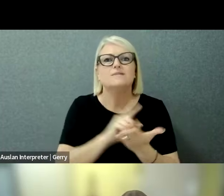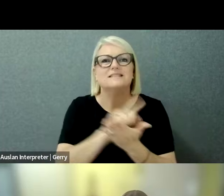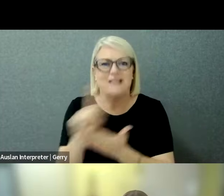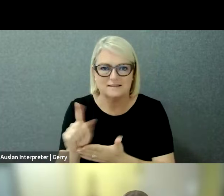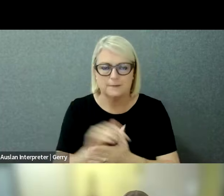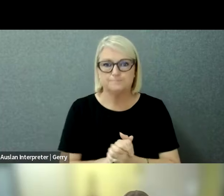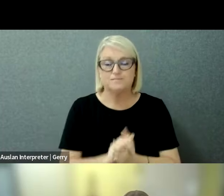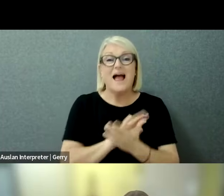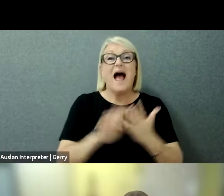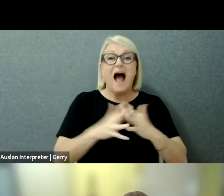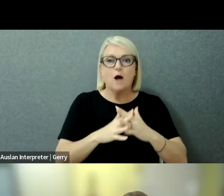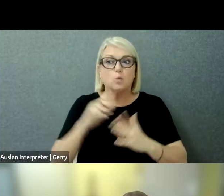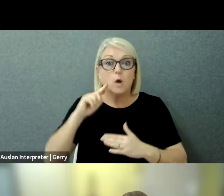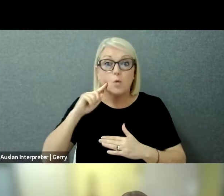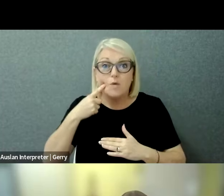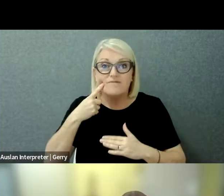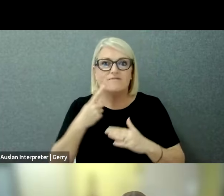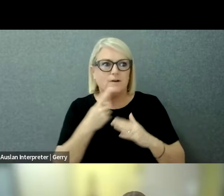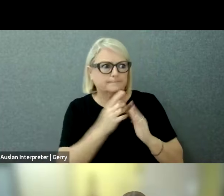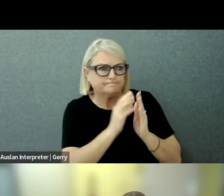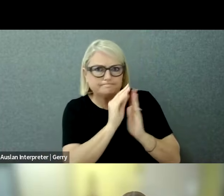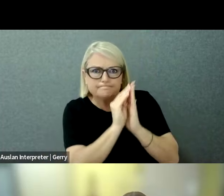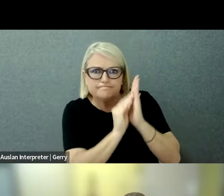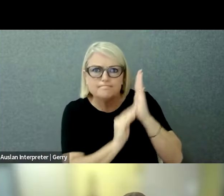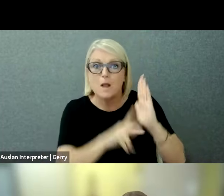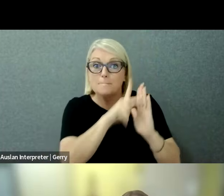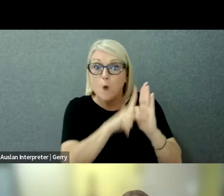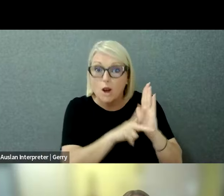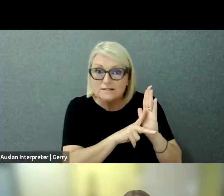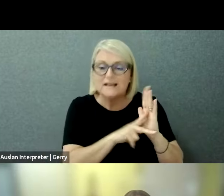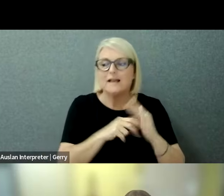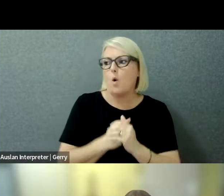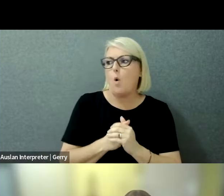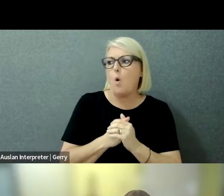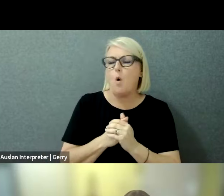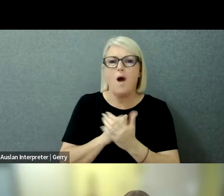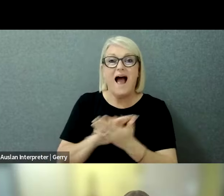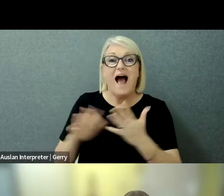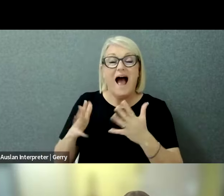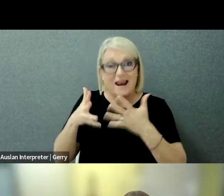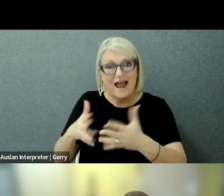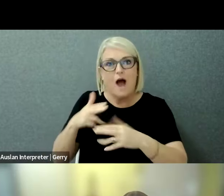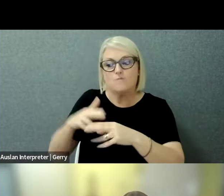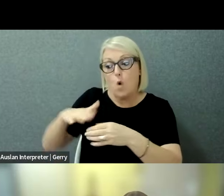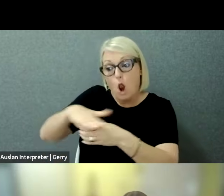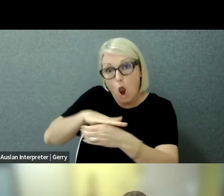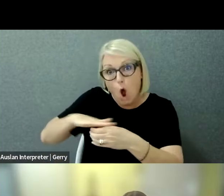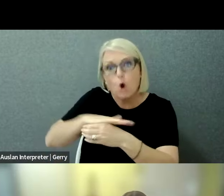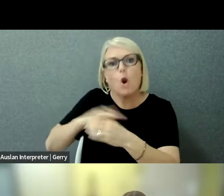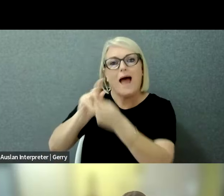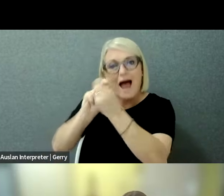the policy environment to allow for local solution adaptation but still have quality and reach at